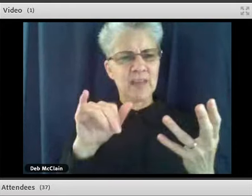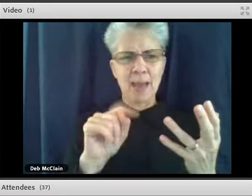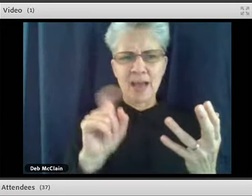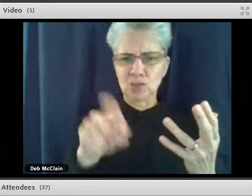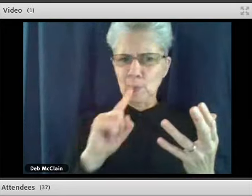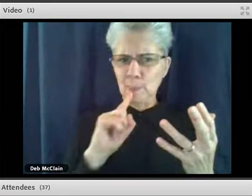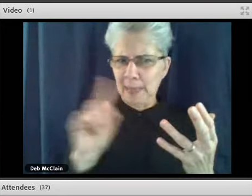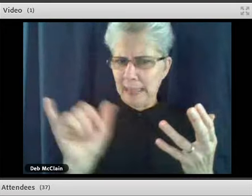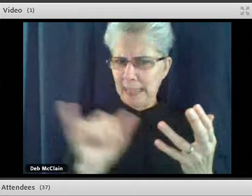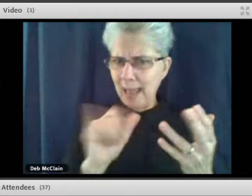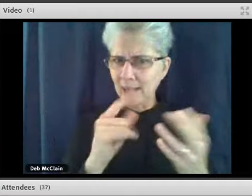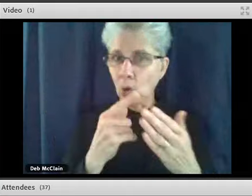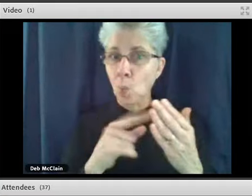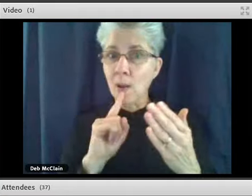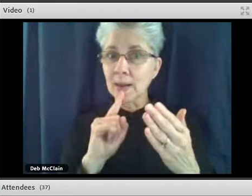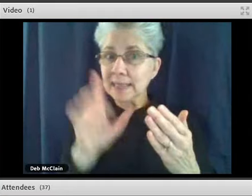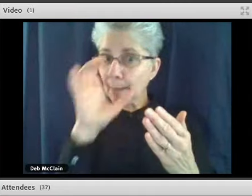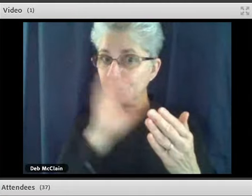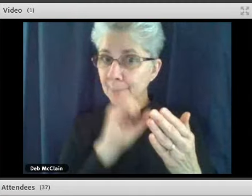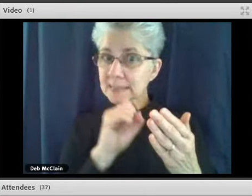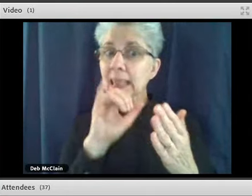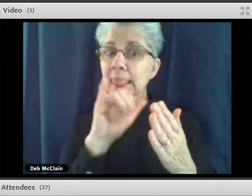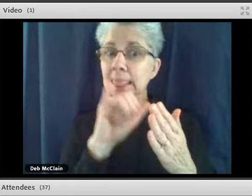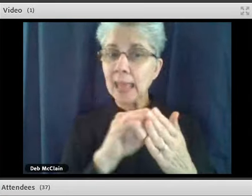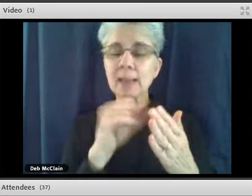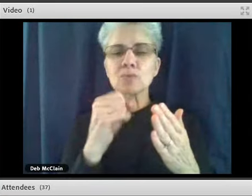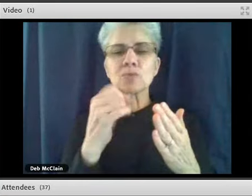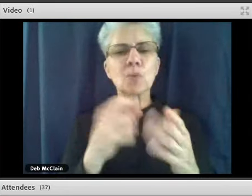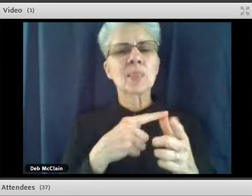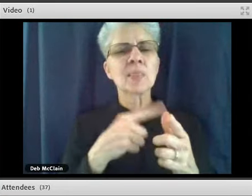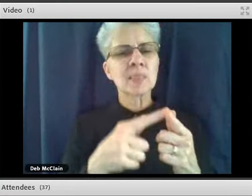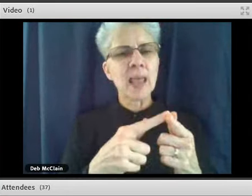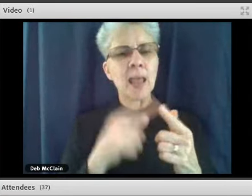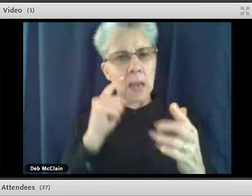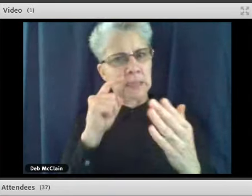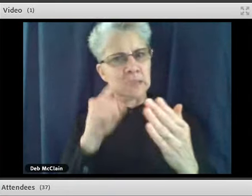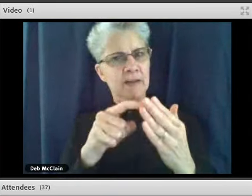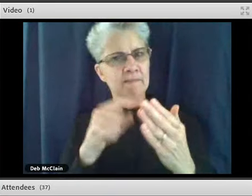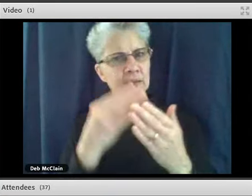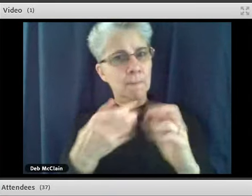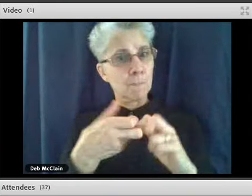just to kind of get a flair for what the should be, or what it's actually missing.